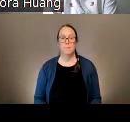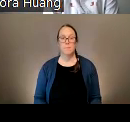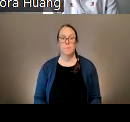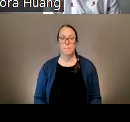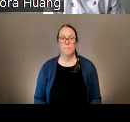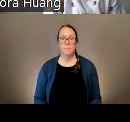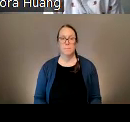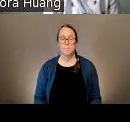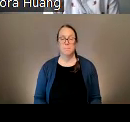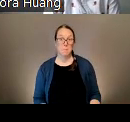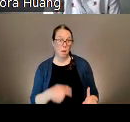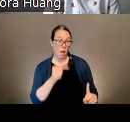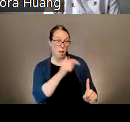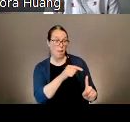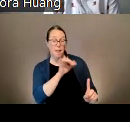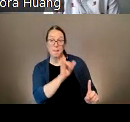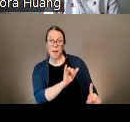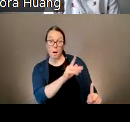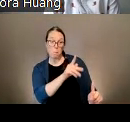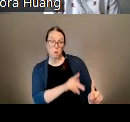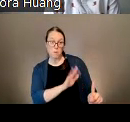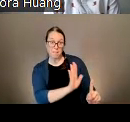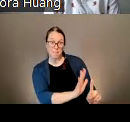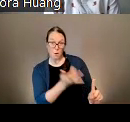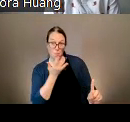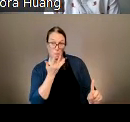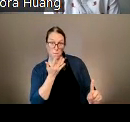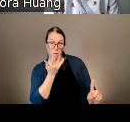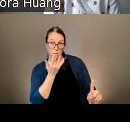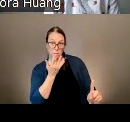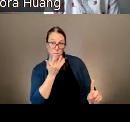One person's preference, or comfort level